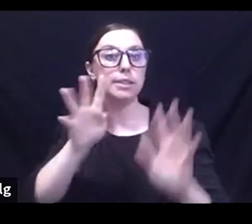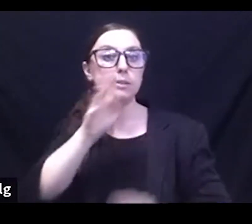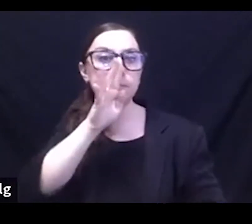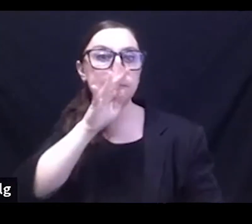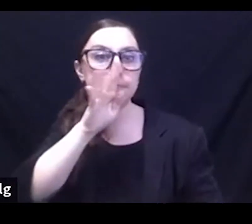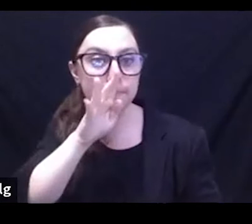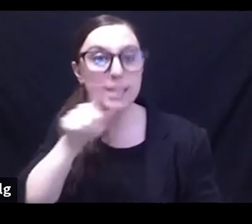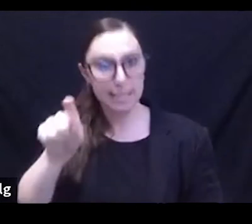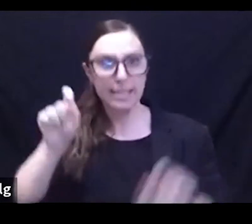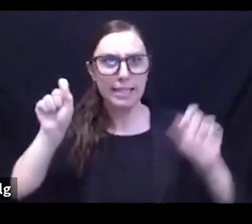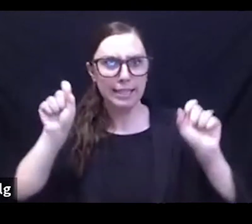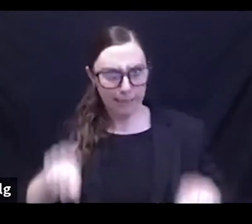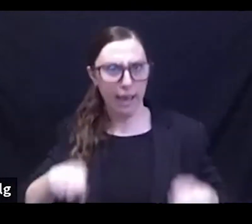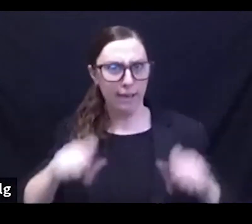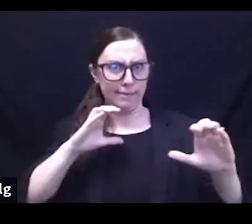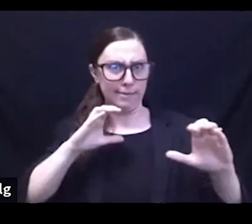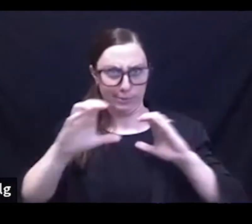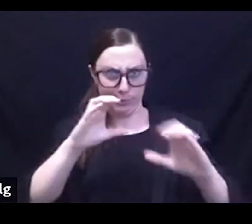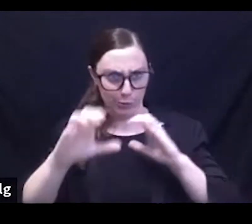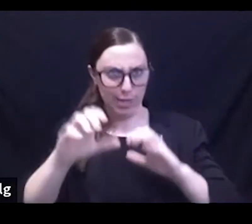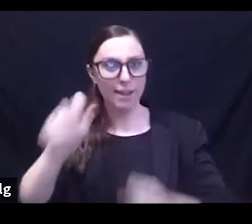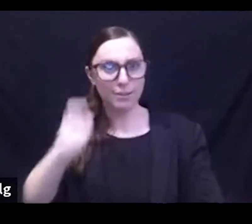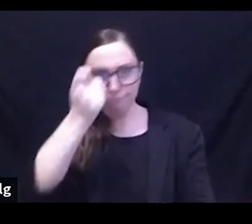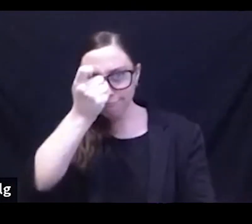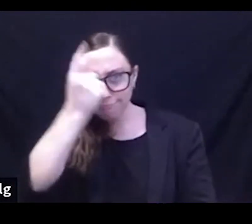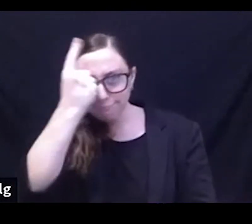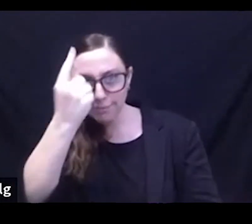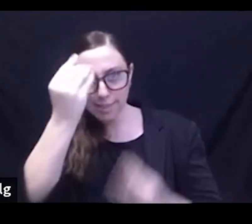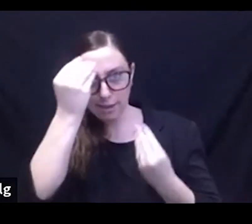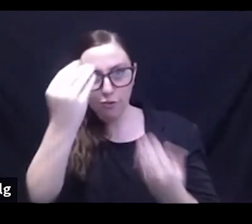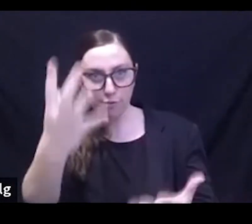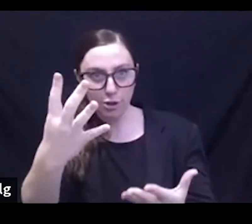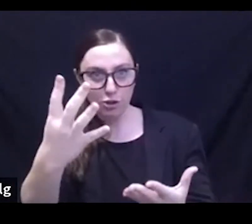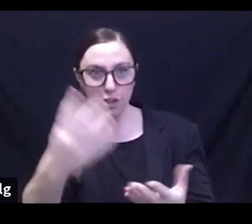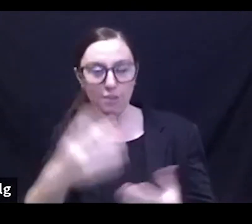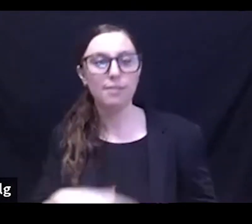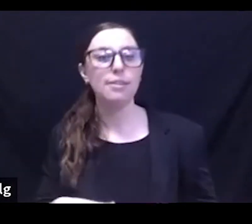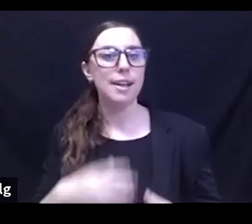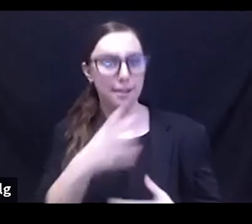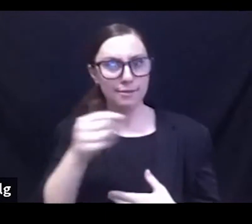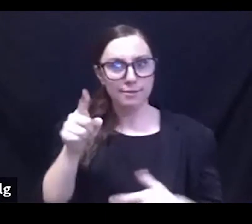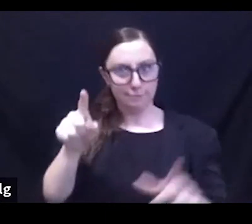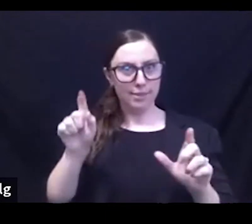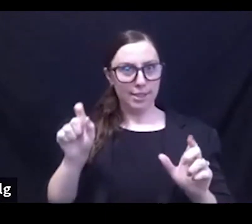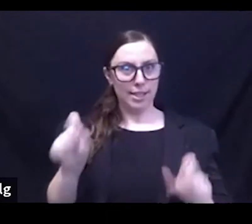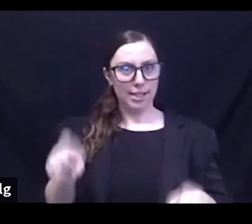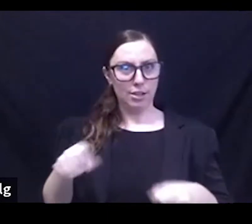He could certainly communicate; he can certainly comprehend the information that was conveyed to him; and he could form coherent